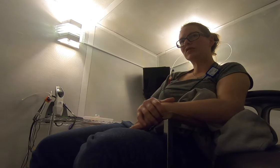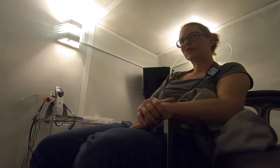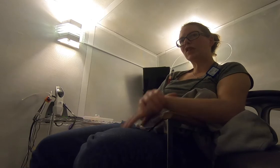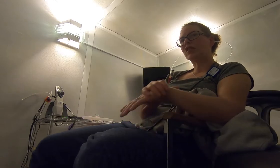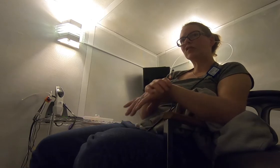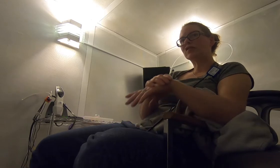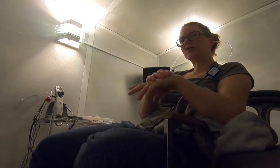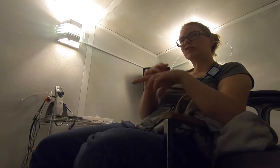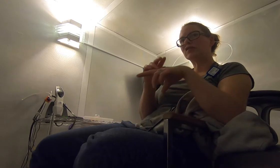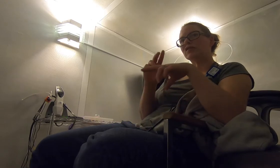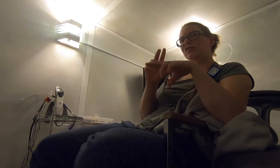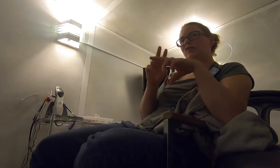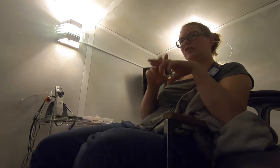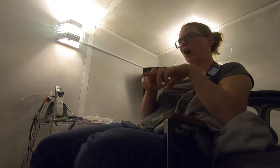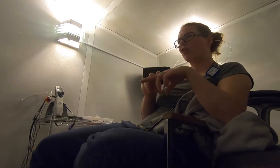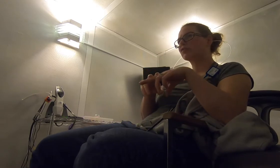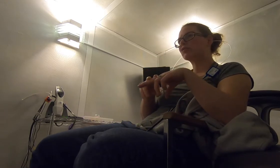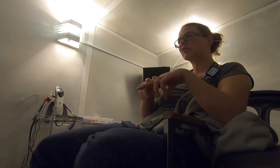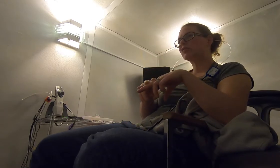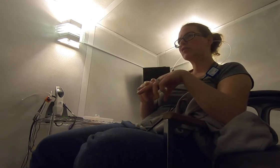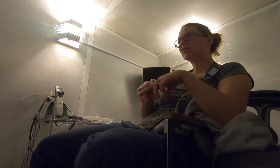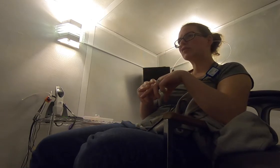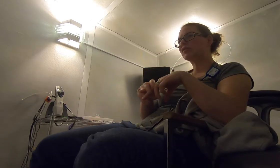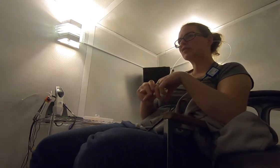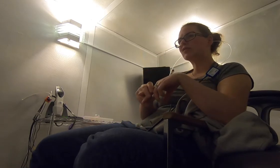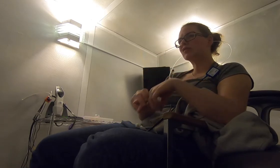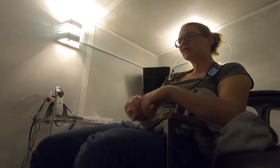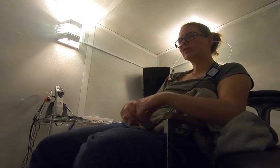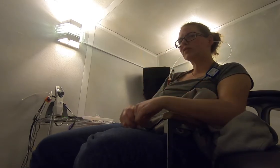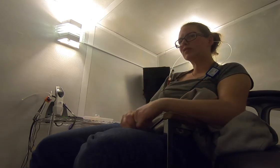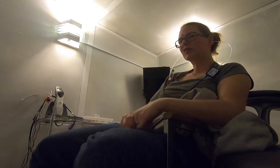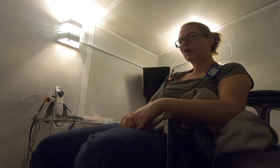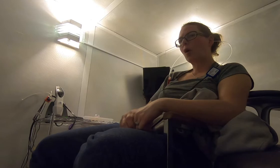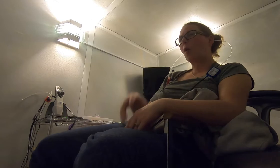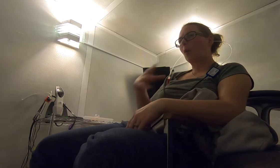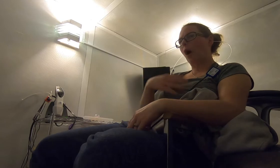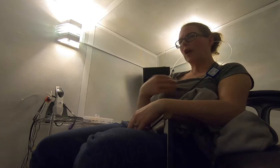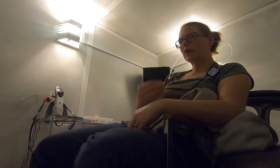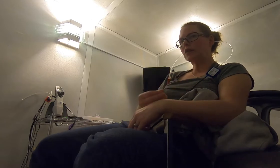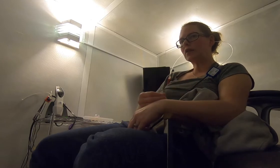salt white